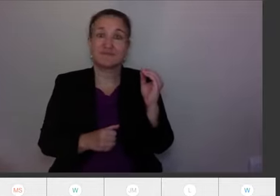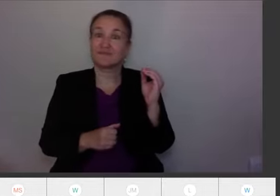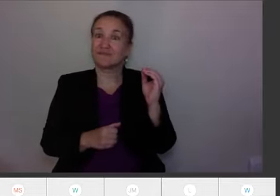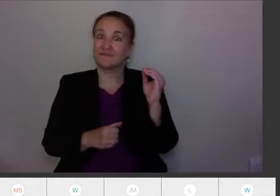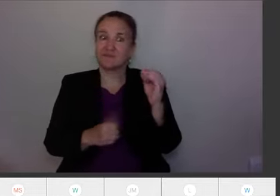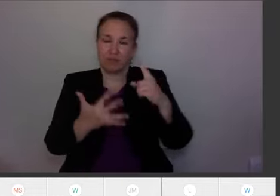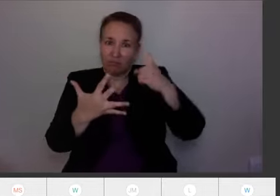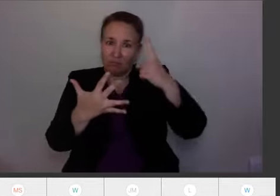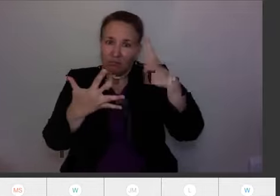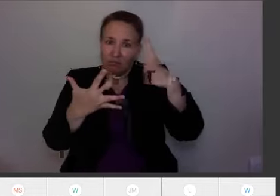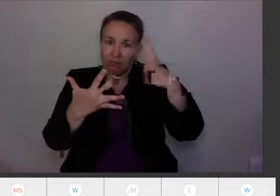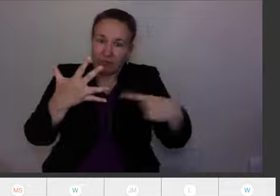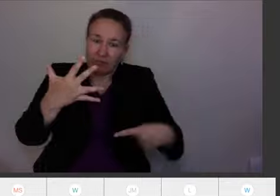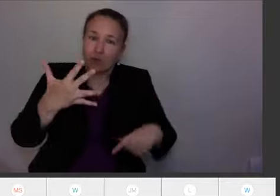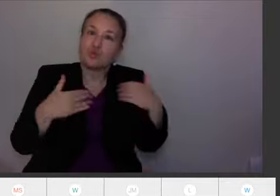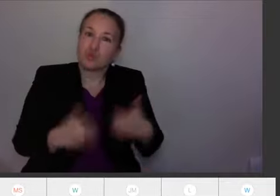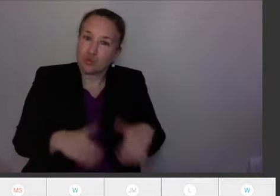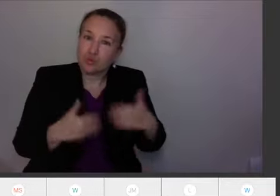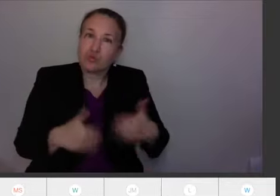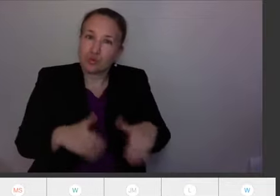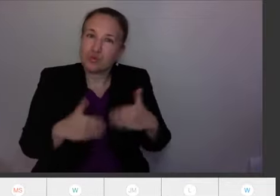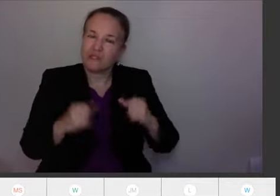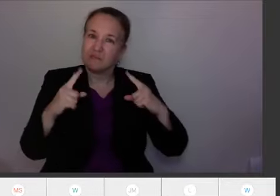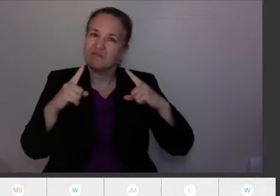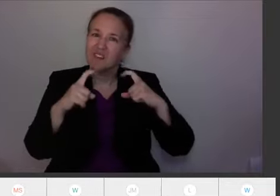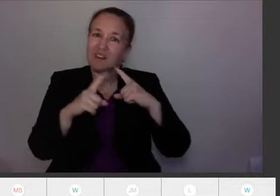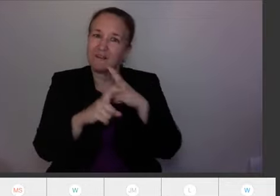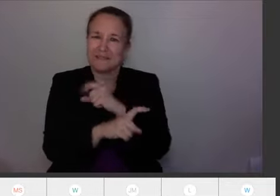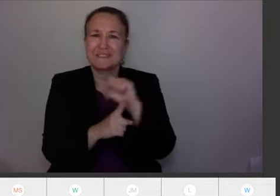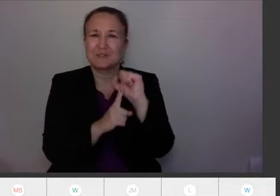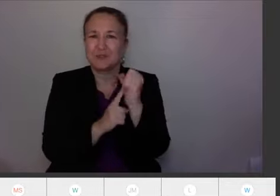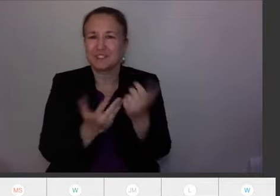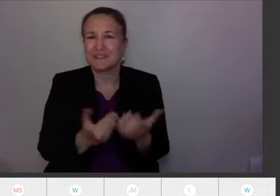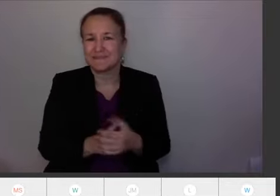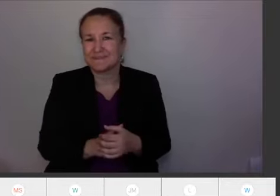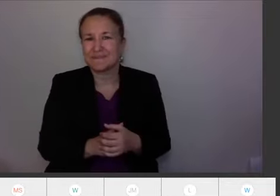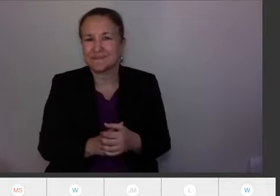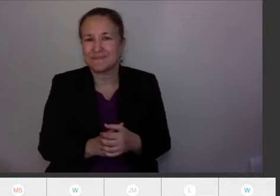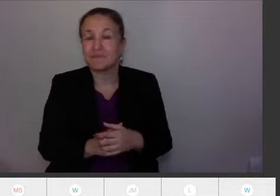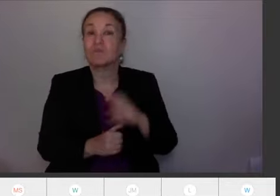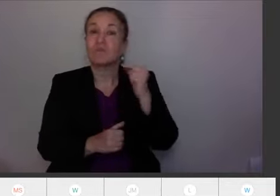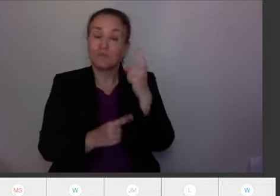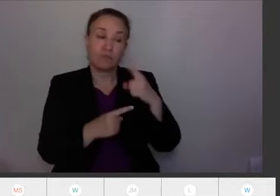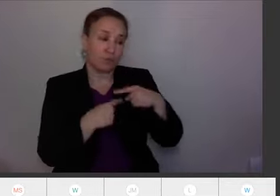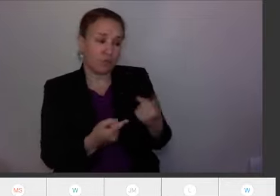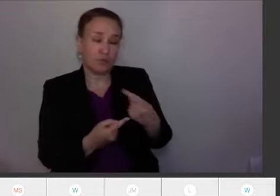in in a very very complicated situation so we have been providing substantial